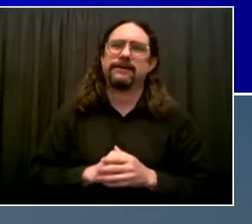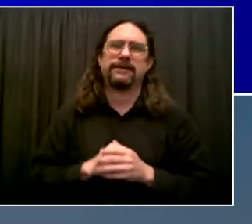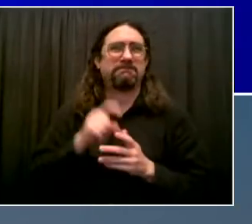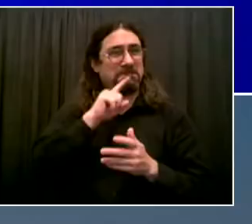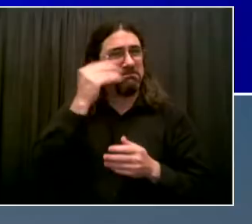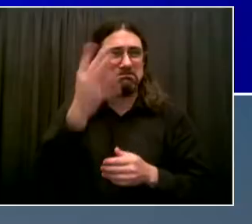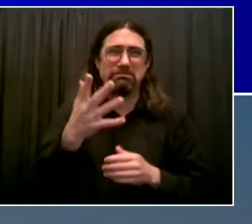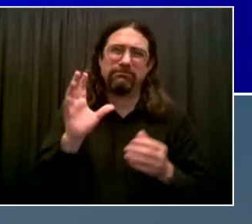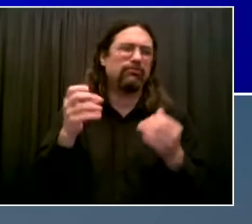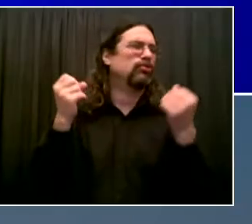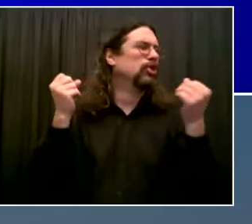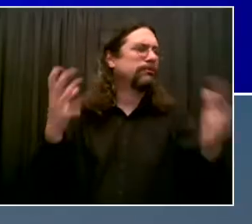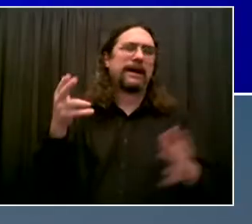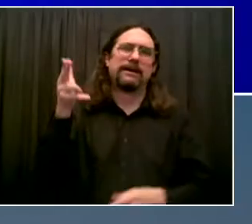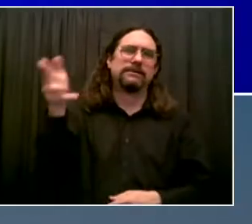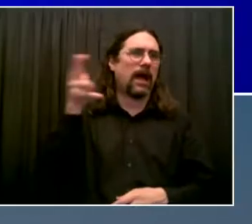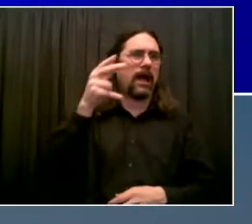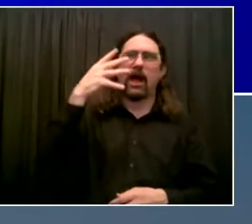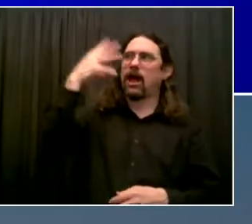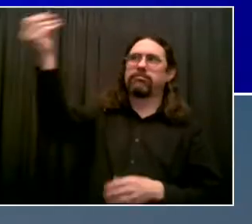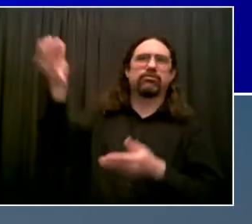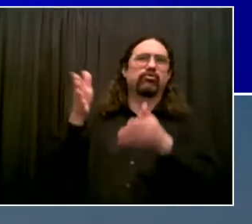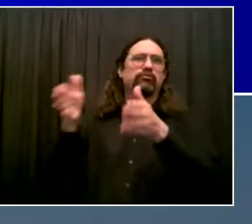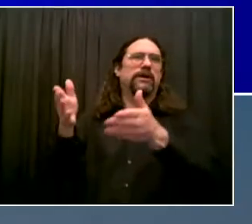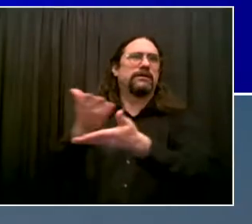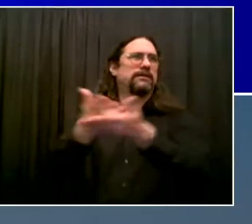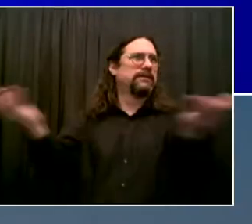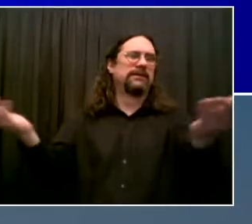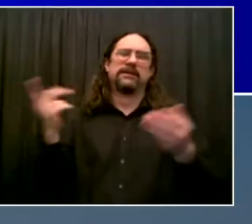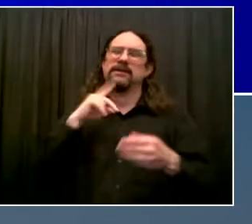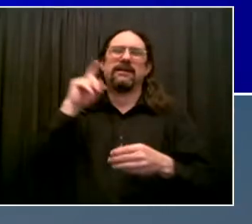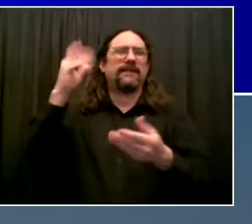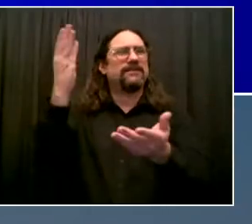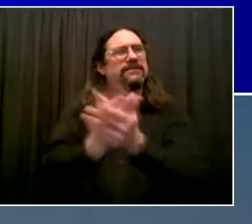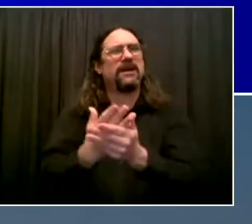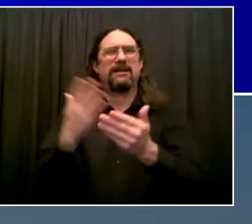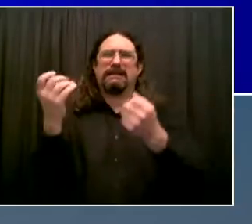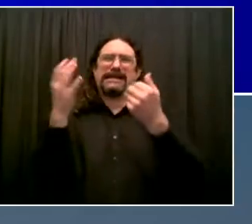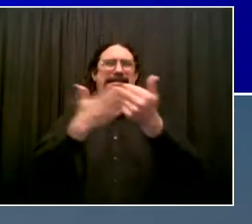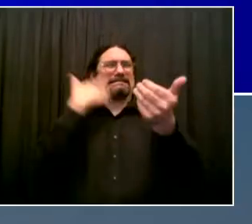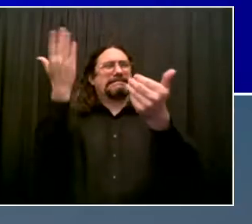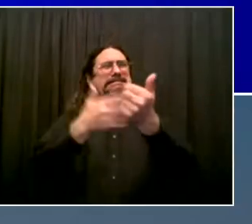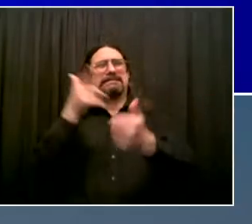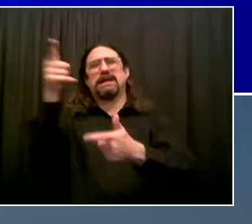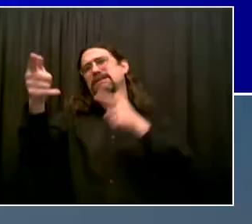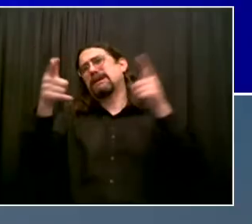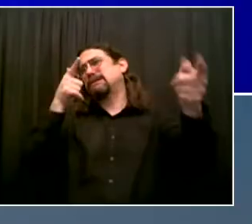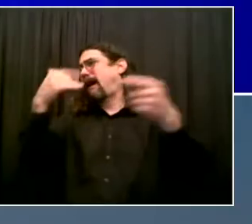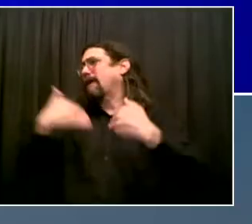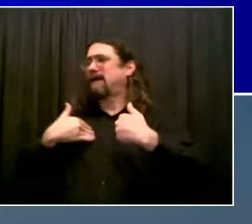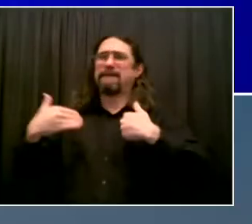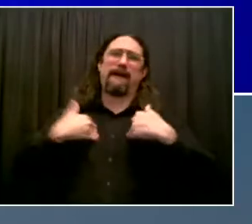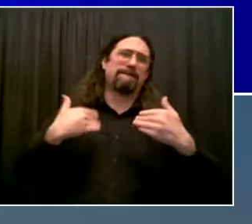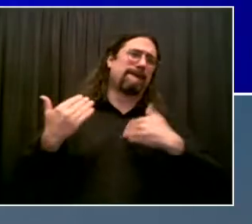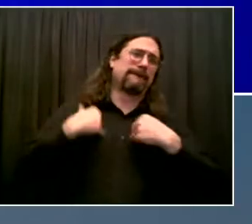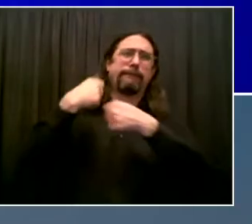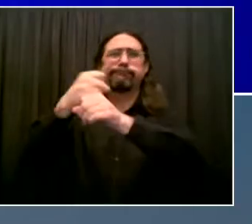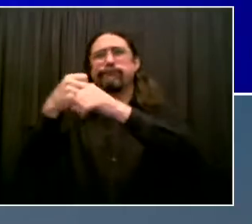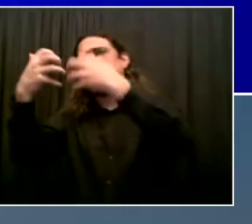SOME PLAGUING THIS COUNTRY IS TOO MANY GUNS IN TOO MANY PLACES. MASS SHOOTINGS IN RECENT DAYS PUT A HORRIBLE POINT ON THAT WE